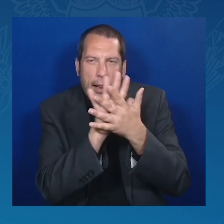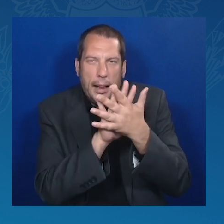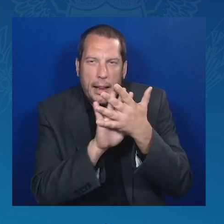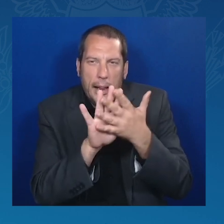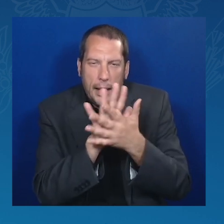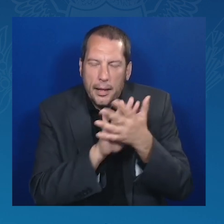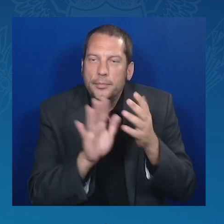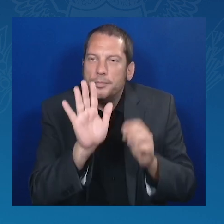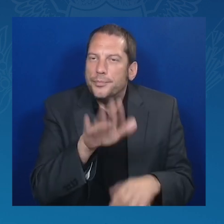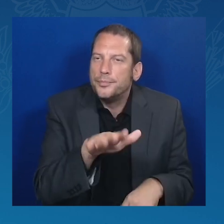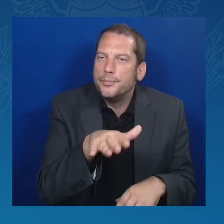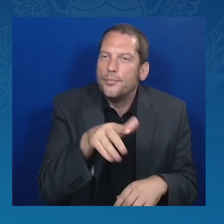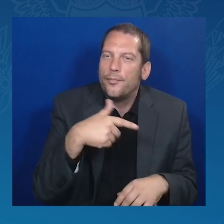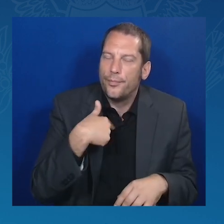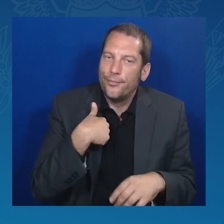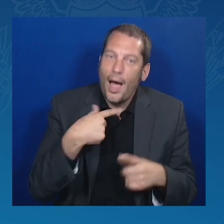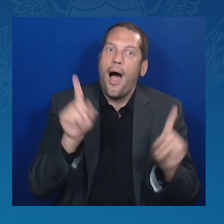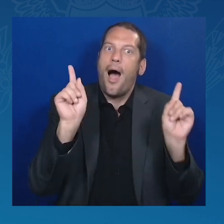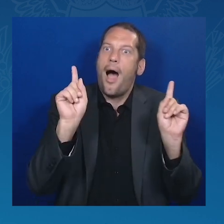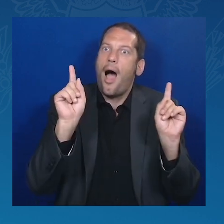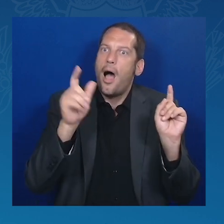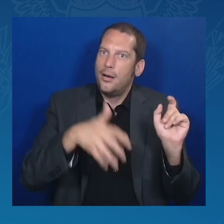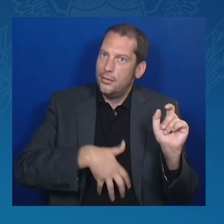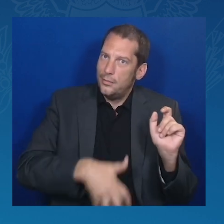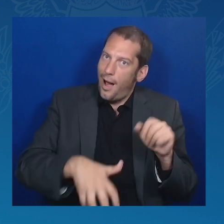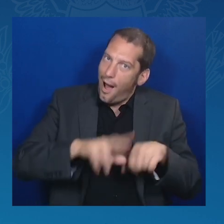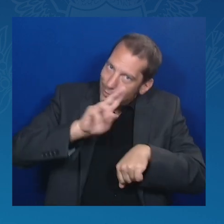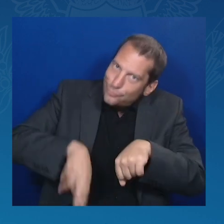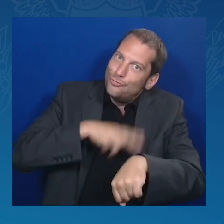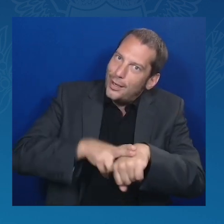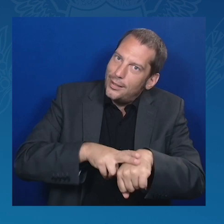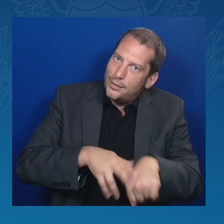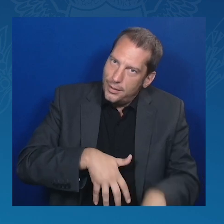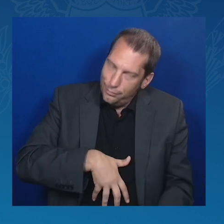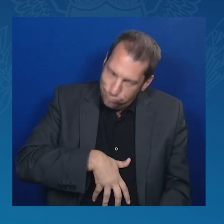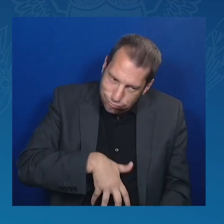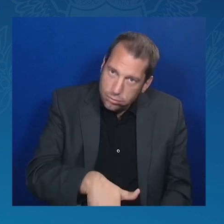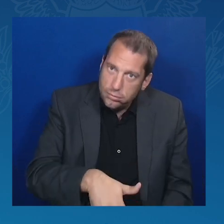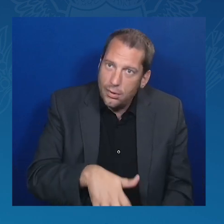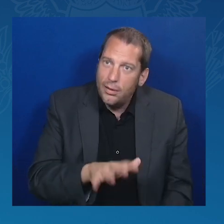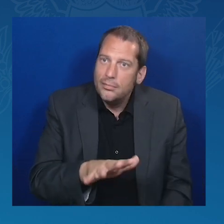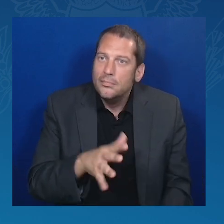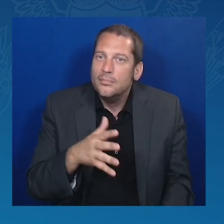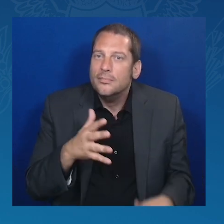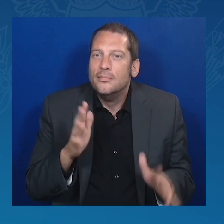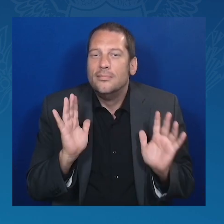So all these little beautiful babies that are here in this front row today, came about by IVF,